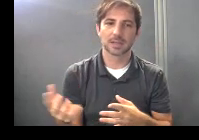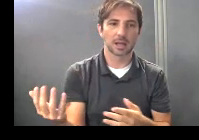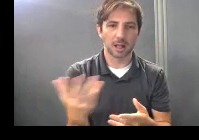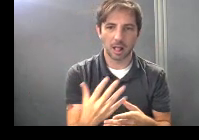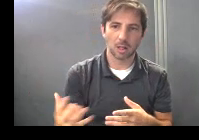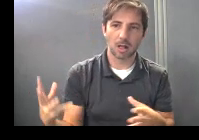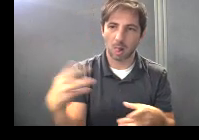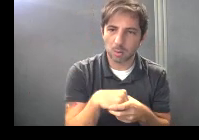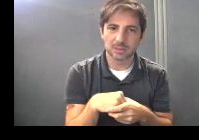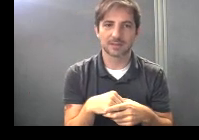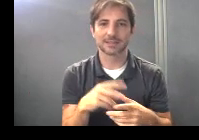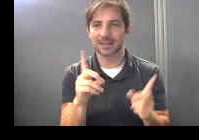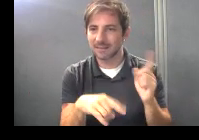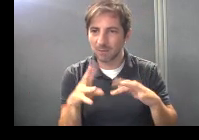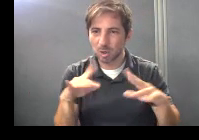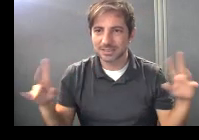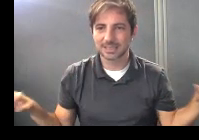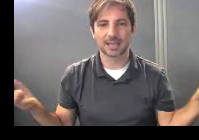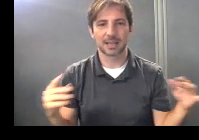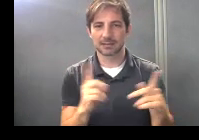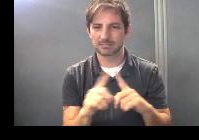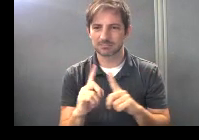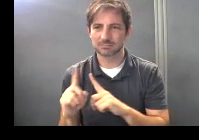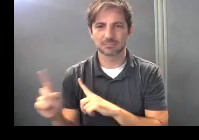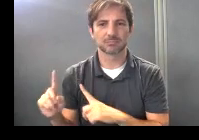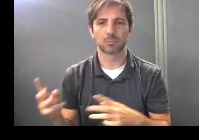MANY FORMS. WE ARE COMMITTED TO RECOGNIZING THE ACCESSIBILITY